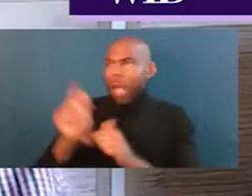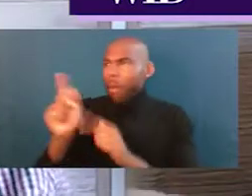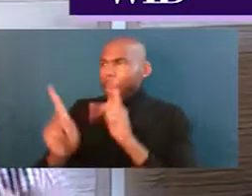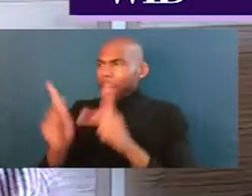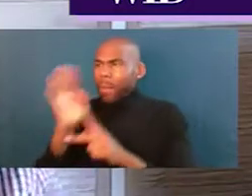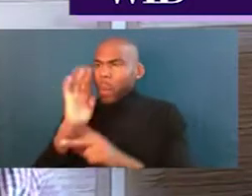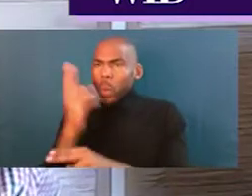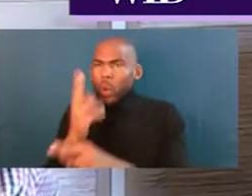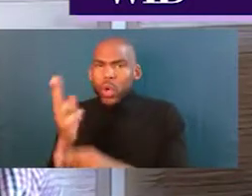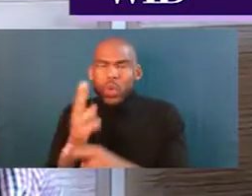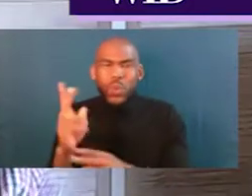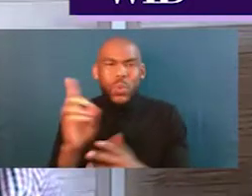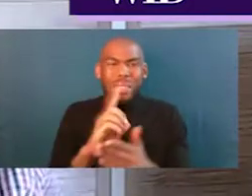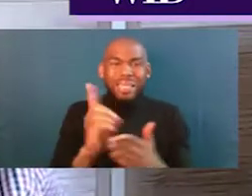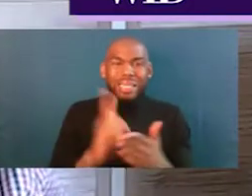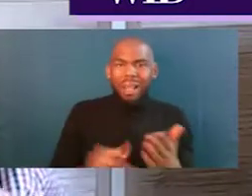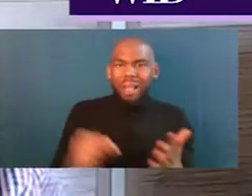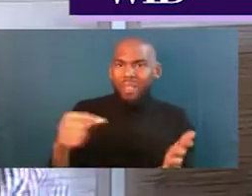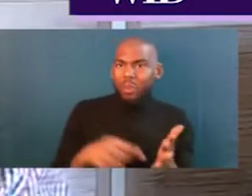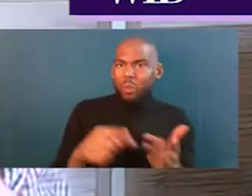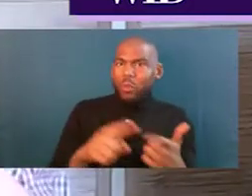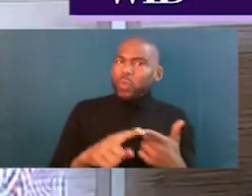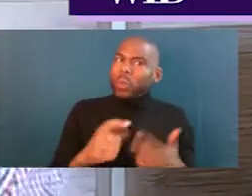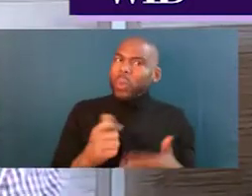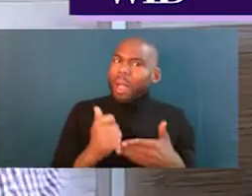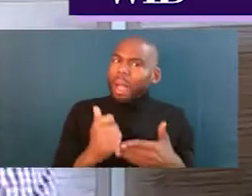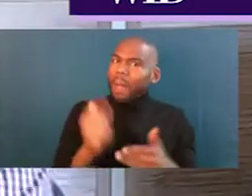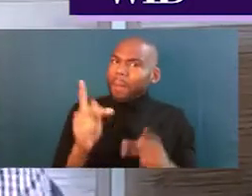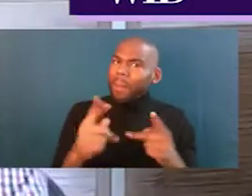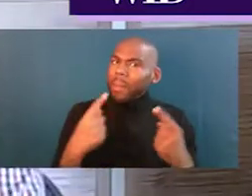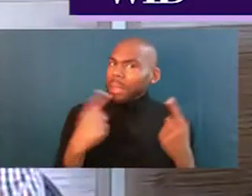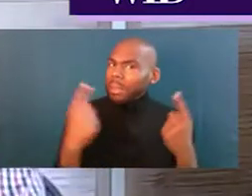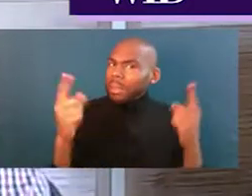how people are going to be using this, and designing it to enable people to be successful